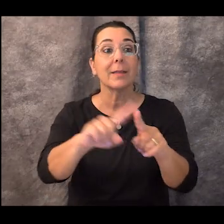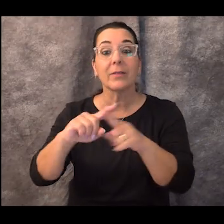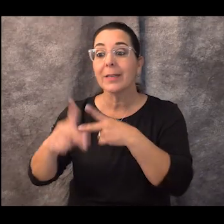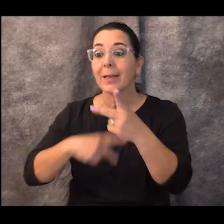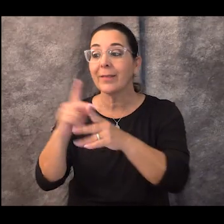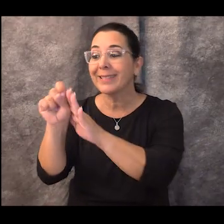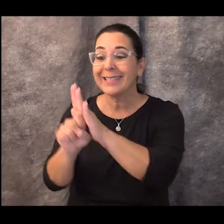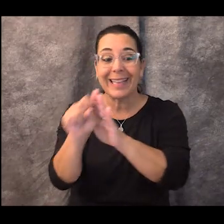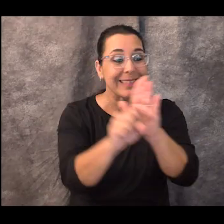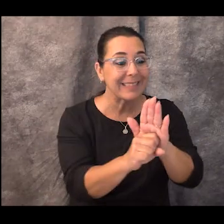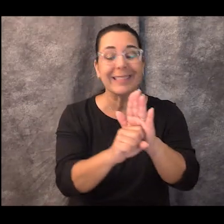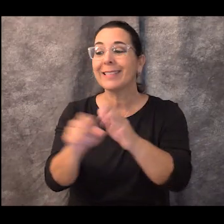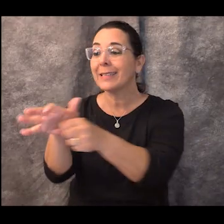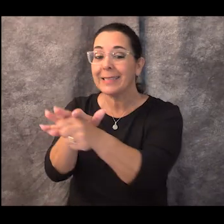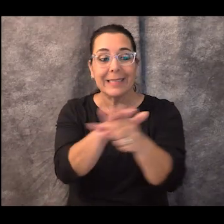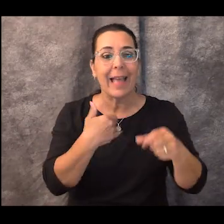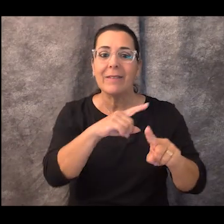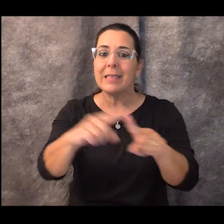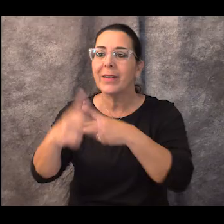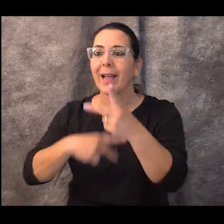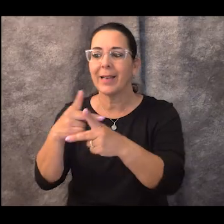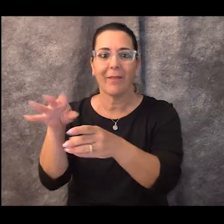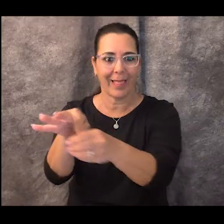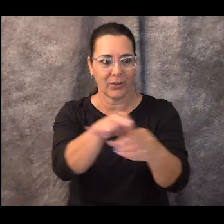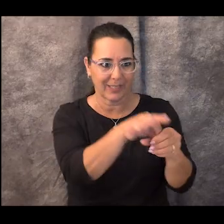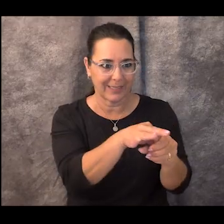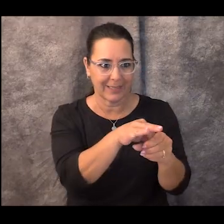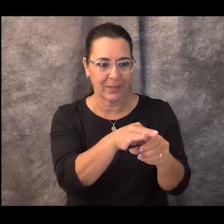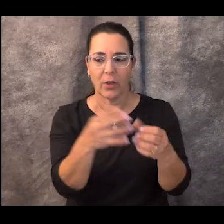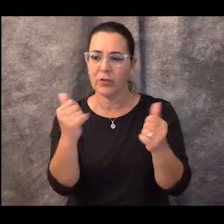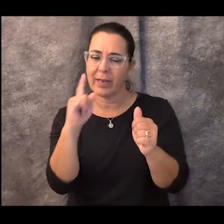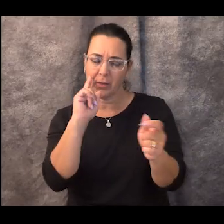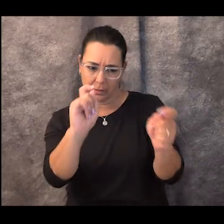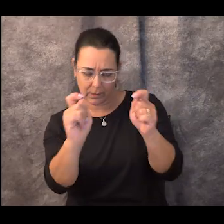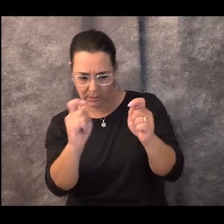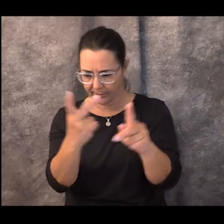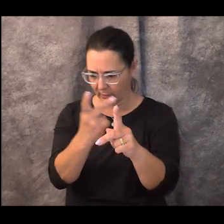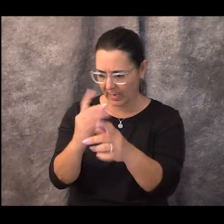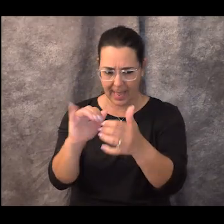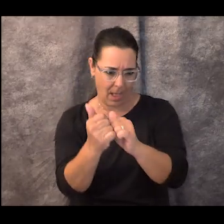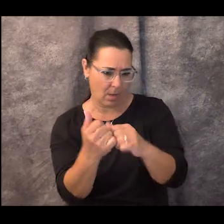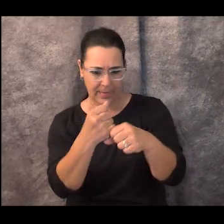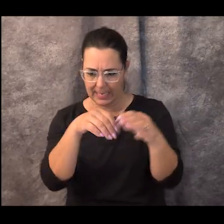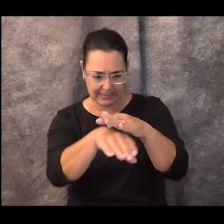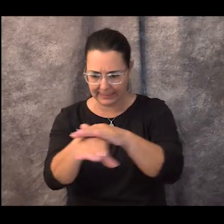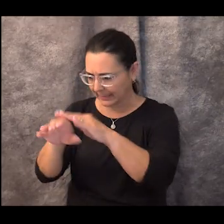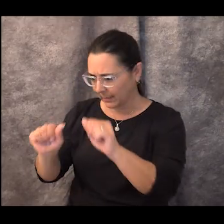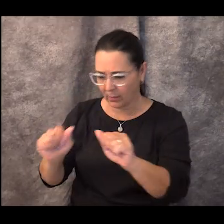So figuring out what's going to make it work for people with disabilities where they are and helping to put processes in place to make it work